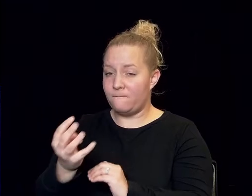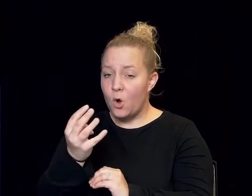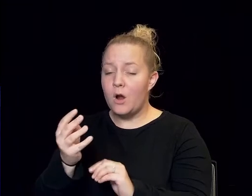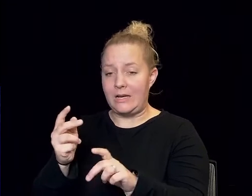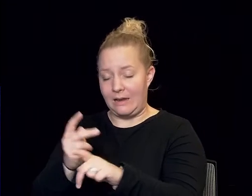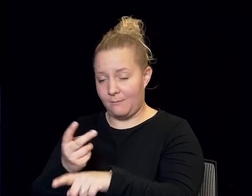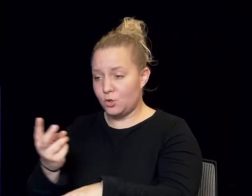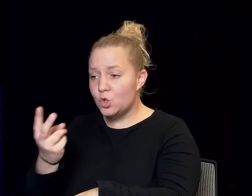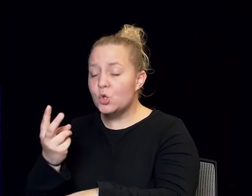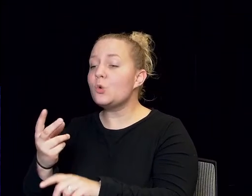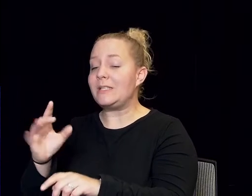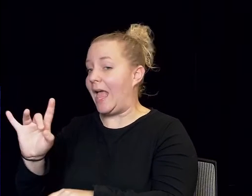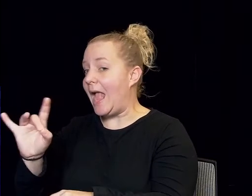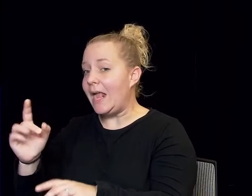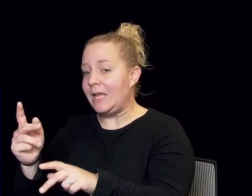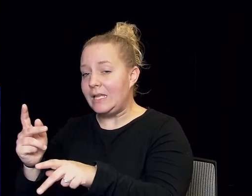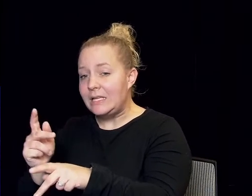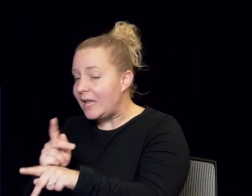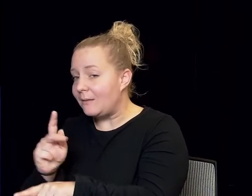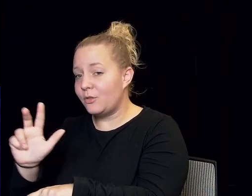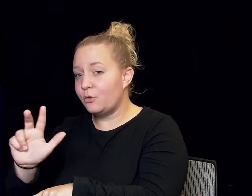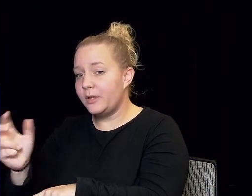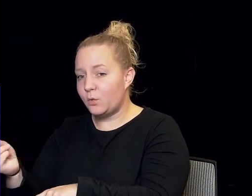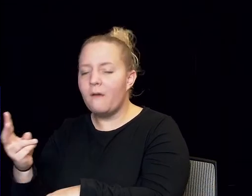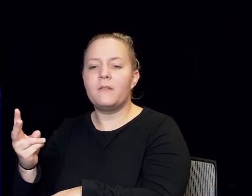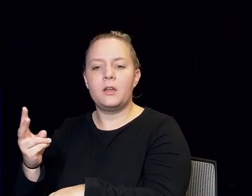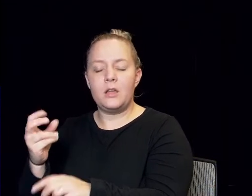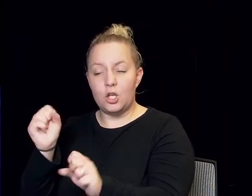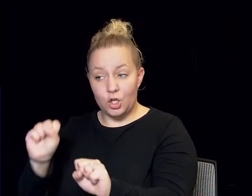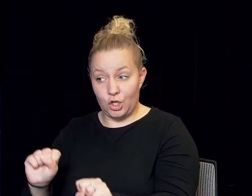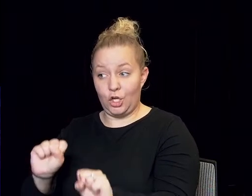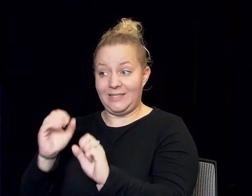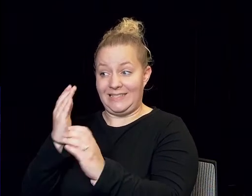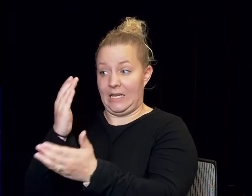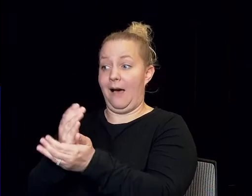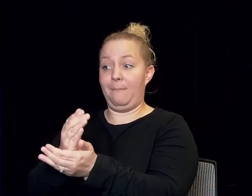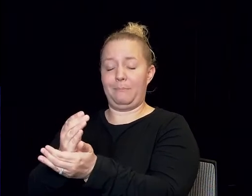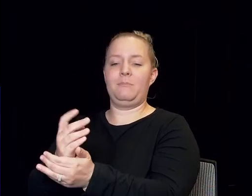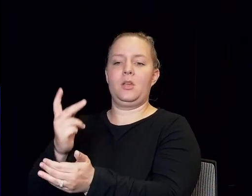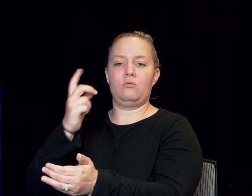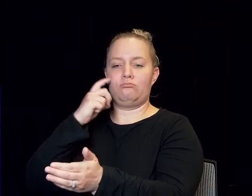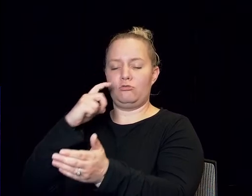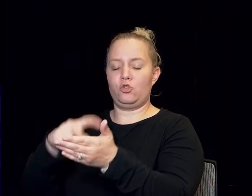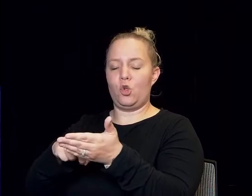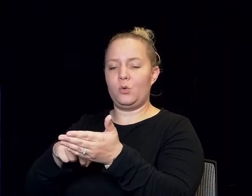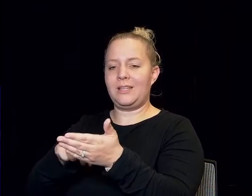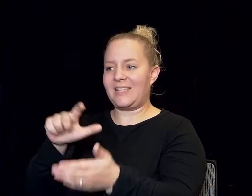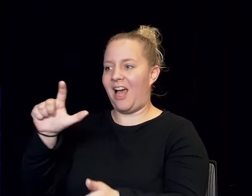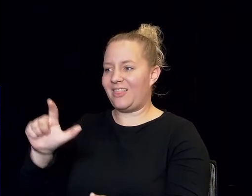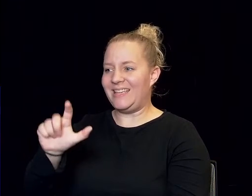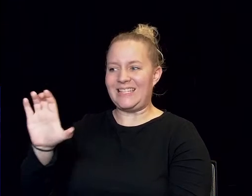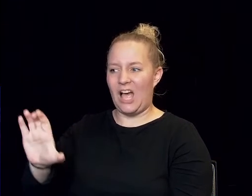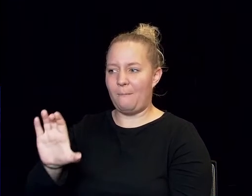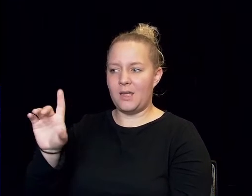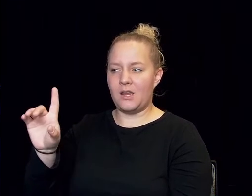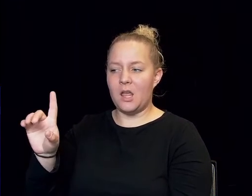3 oh! and I could even stop because I see that my least common multiple is 8. So, I'm going to